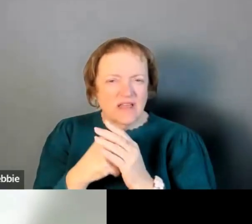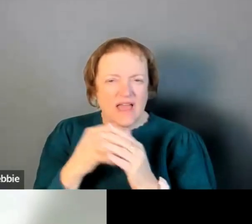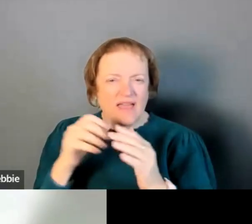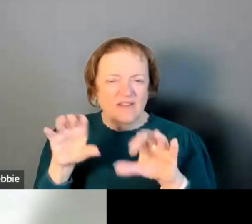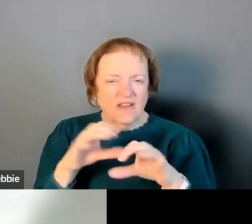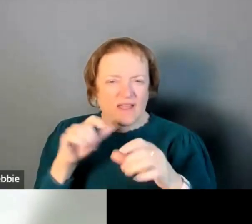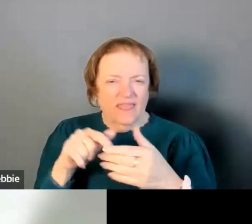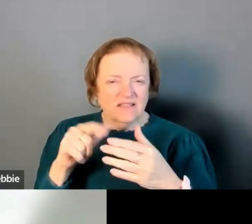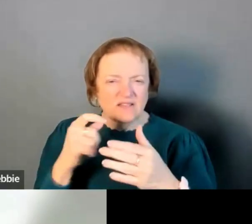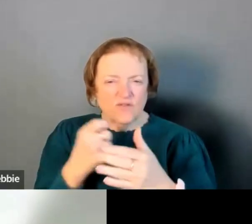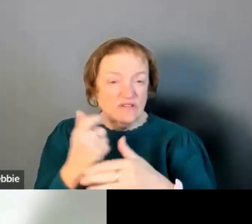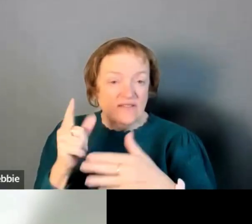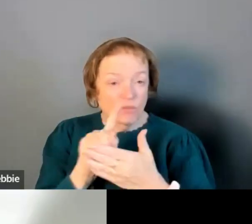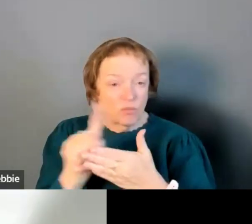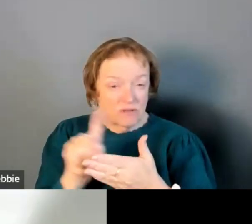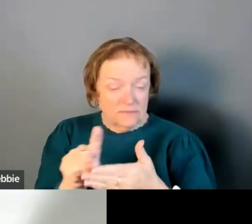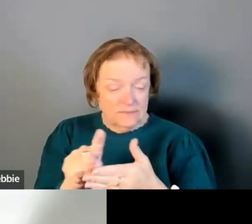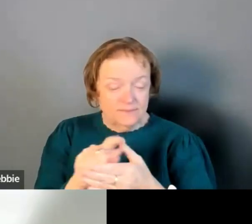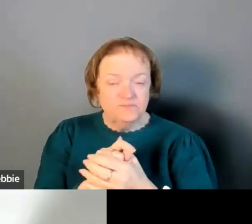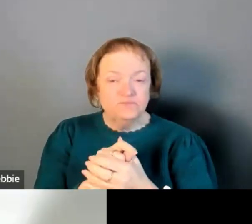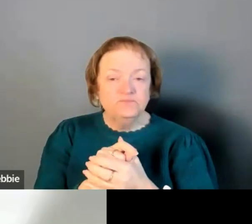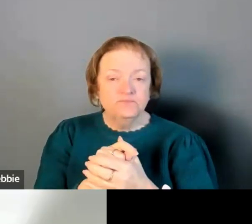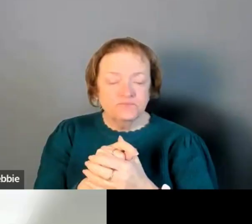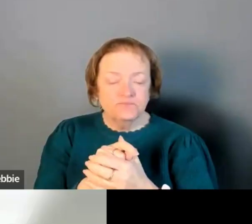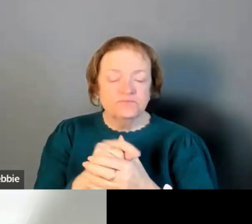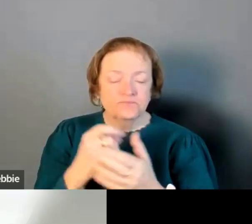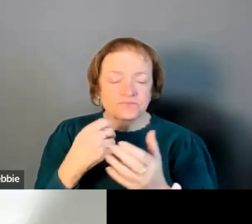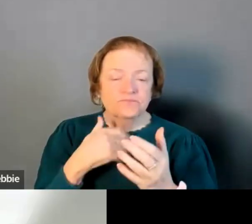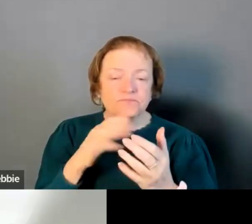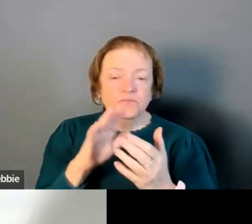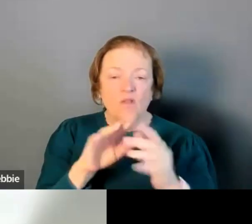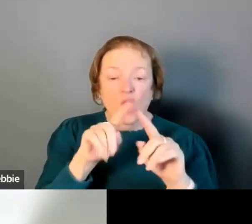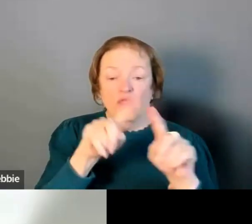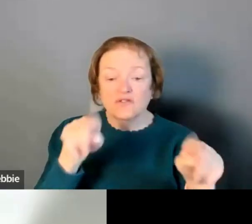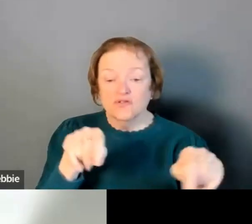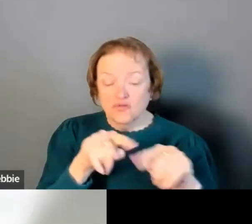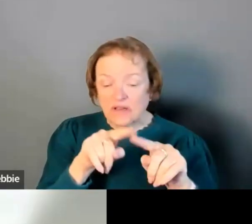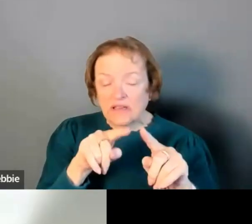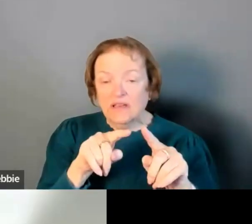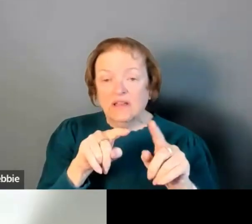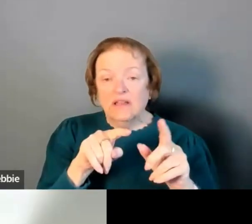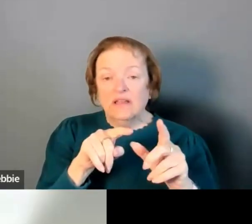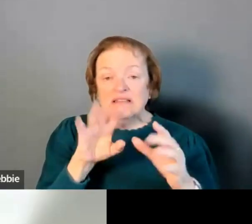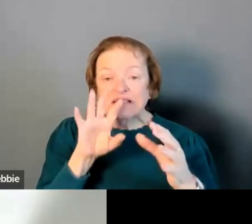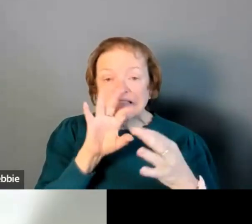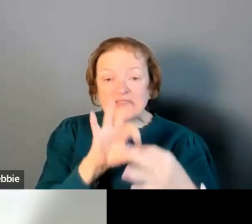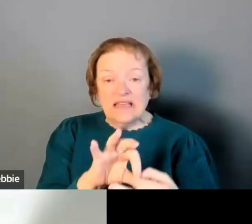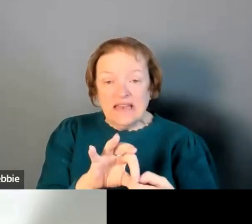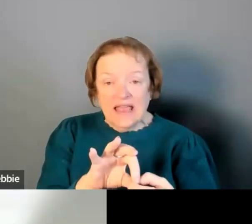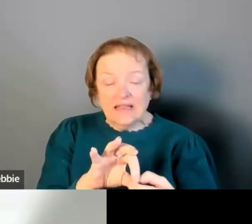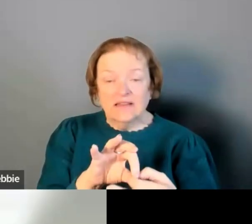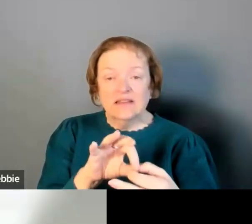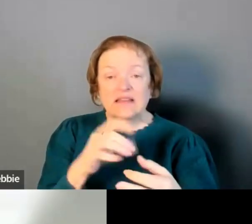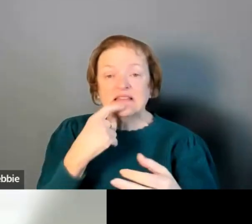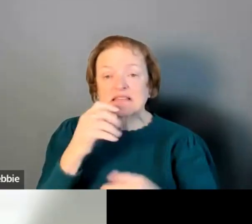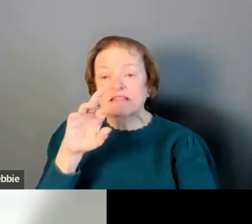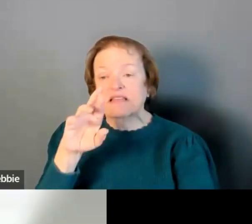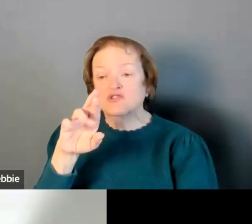So you have the same things on your screen, connect. You're going to slide over, and there is going to be something that says Roger Direct.